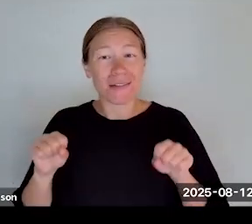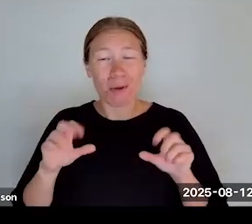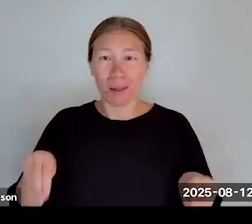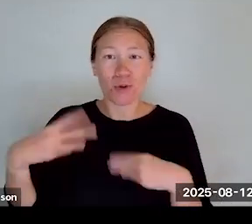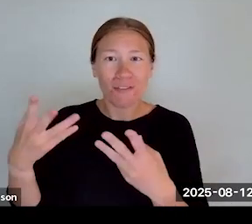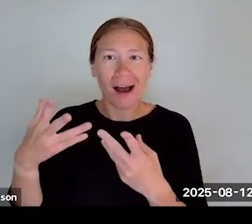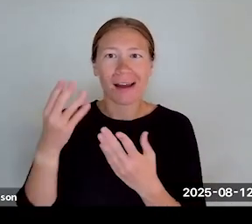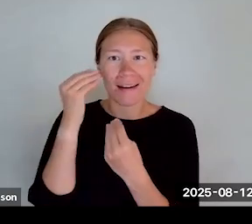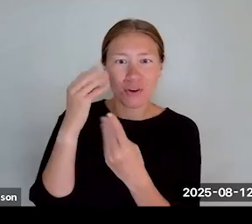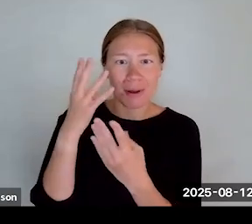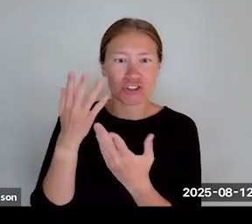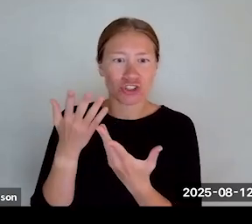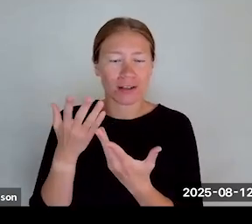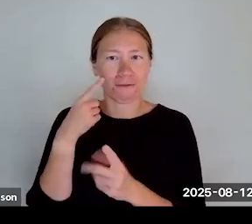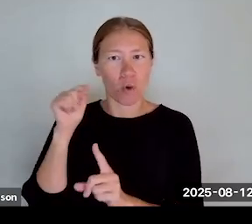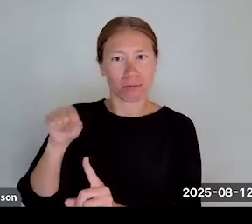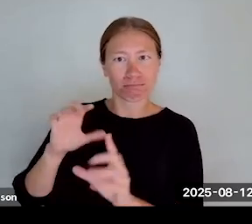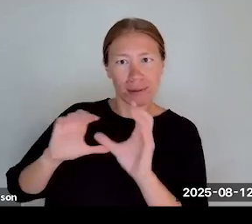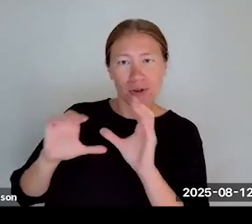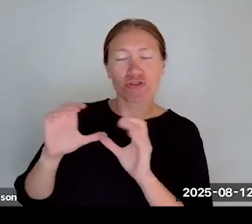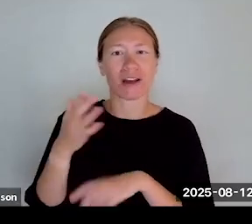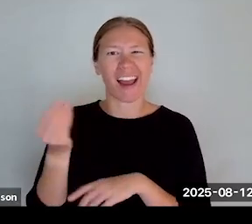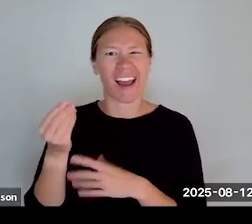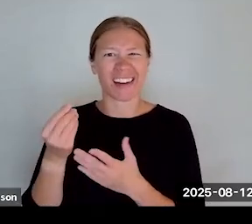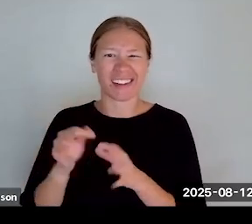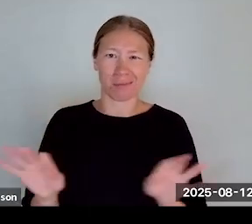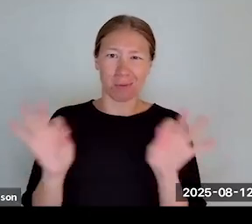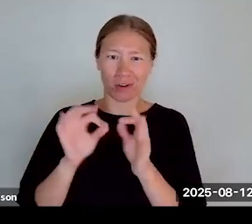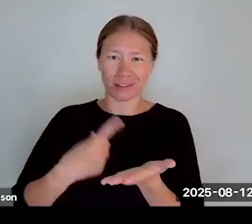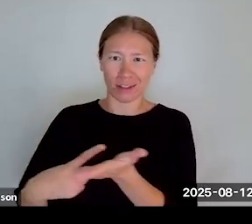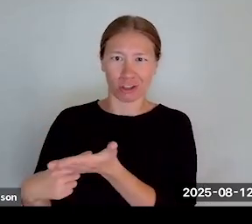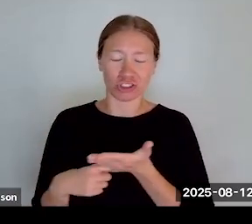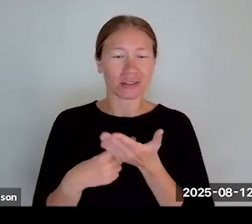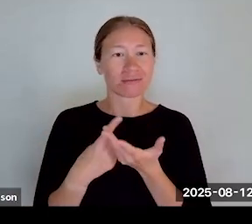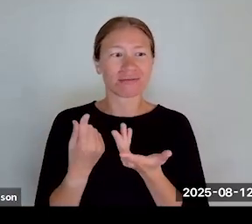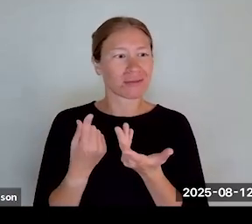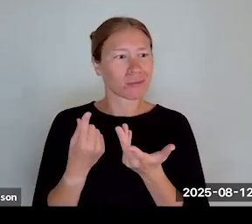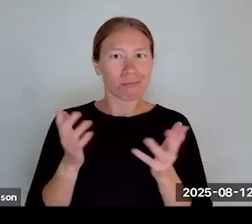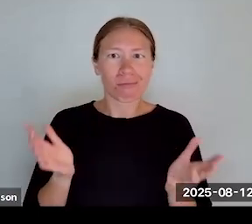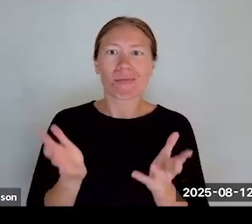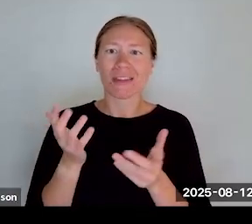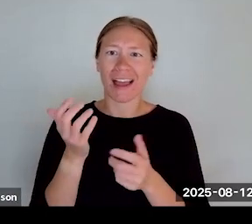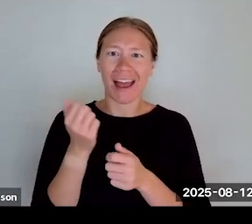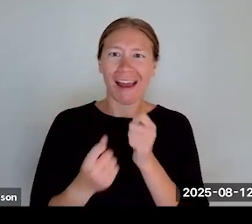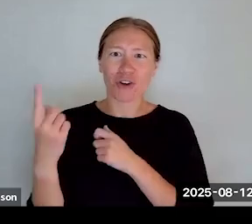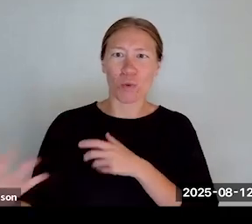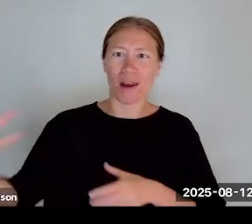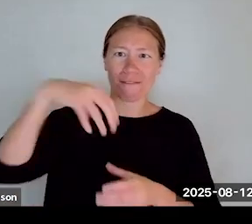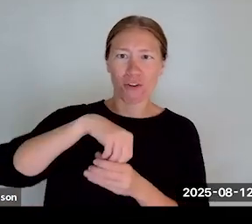and give advanced notice about important discussions. This allows everyone involved to prepare thoughts and participate more effectively.